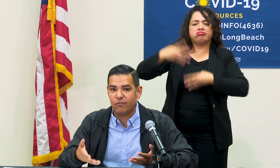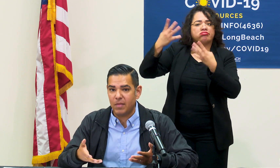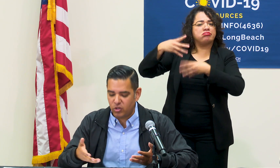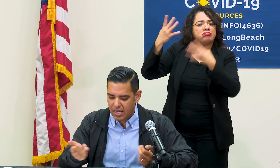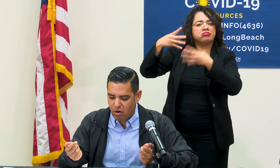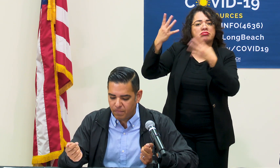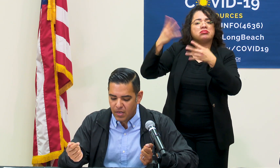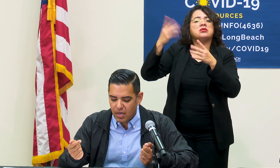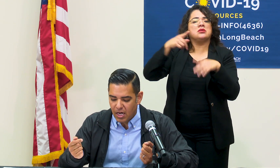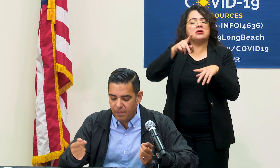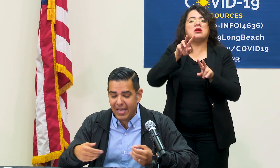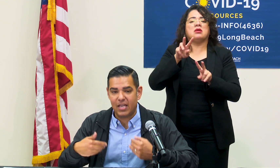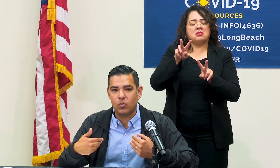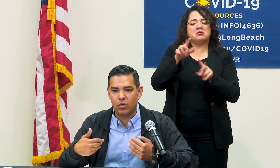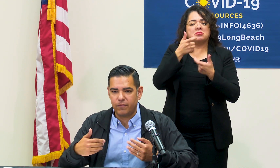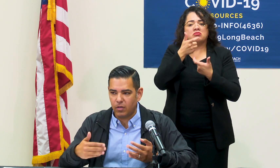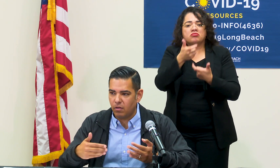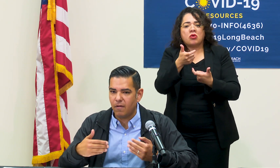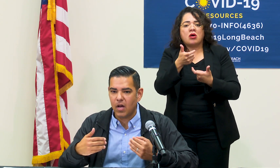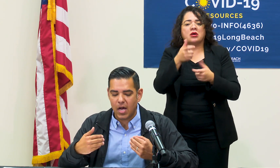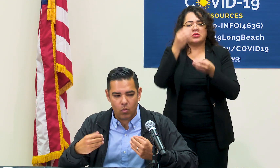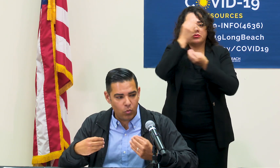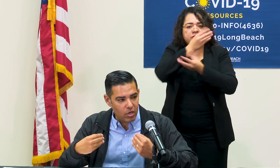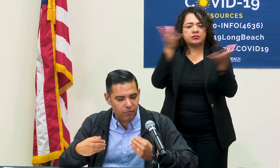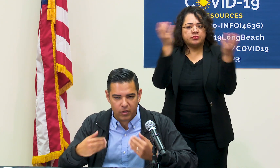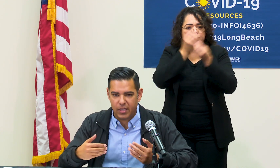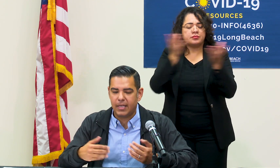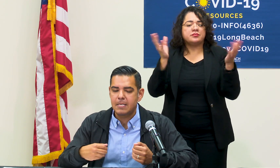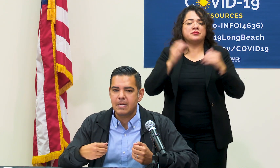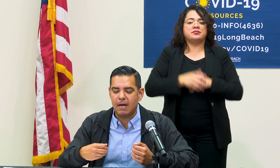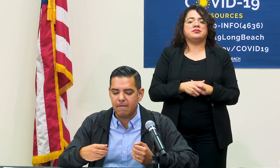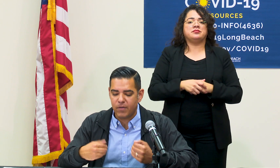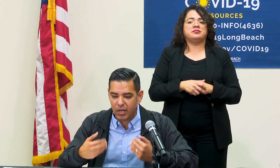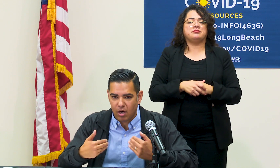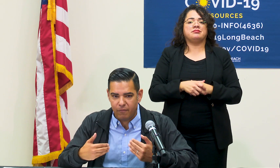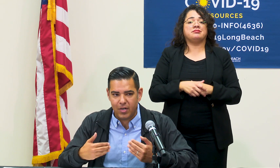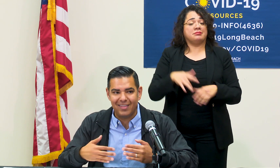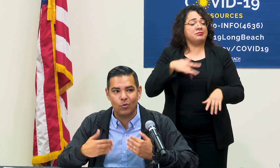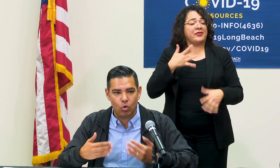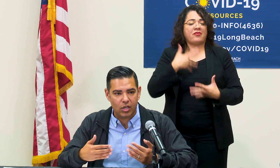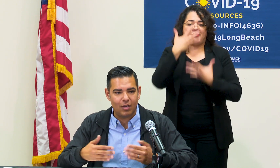information out and we are feeling very confident in the work of